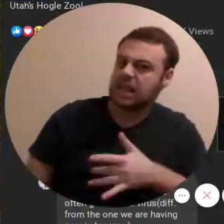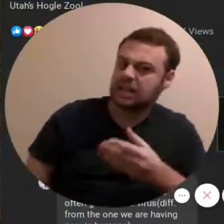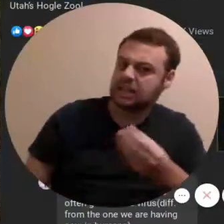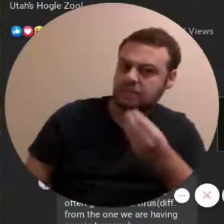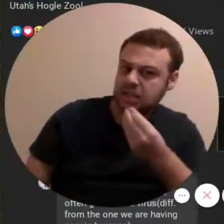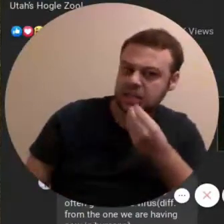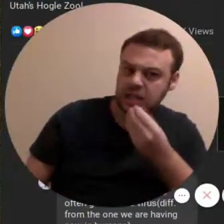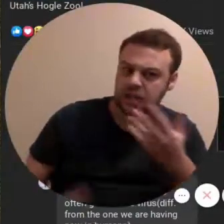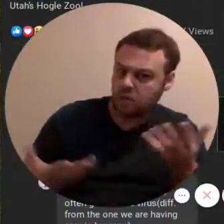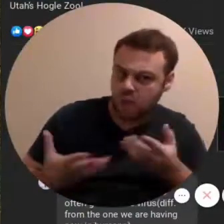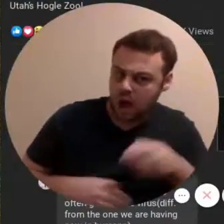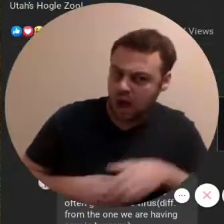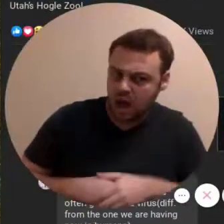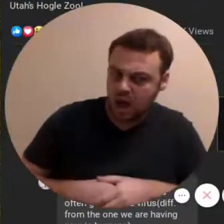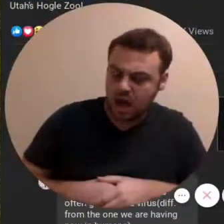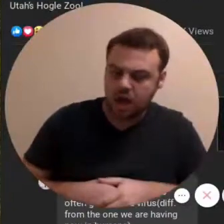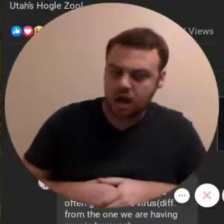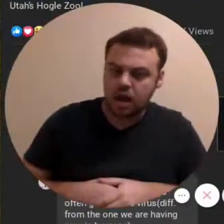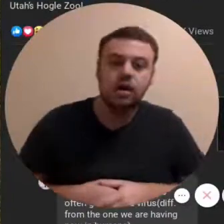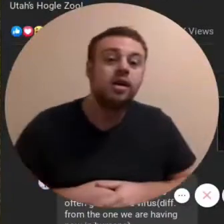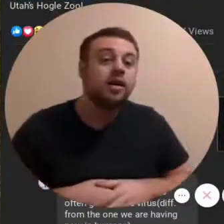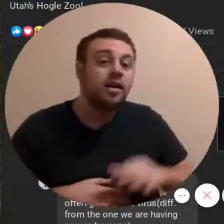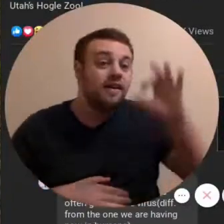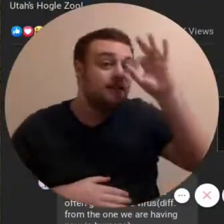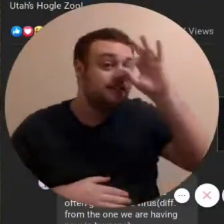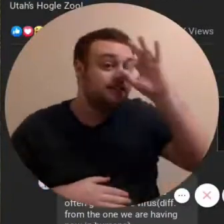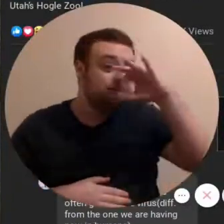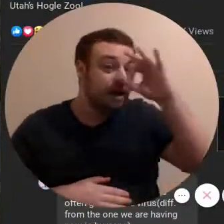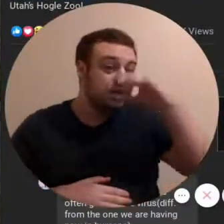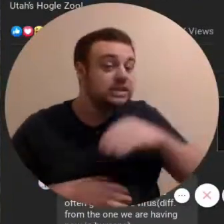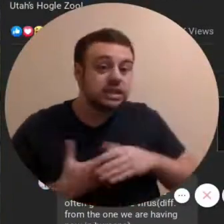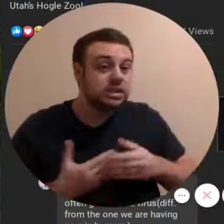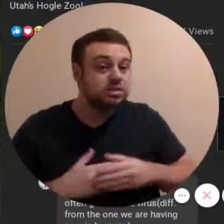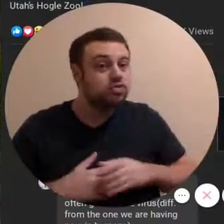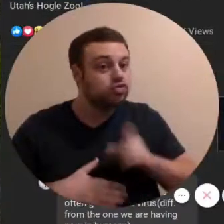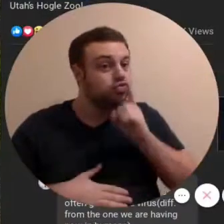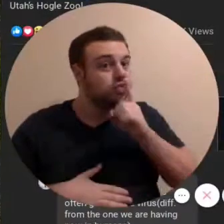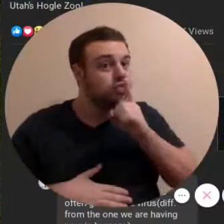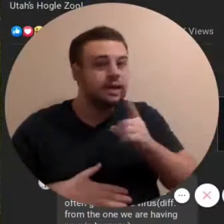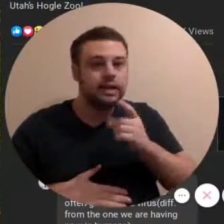Gwen: Oh, sure. So foxes are actually opportunistic feeders. But here at the zoo,